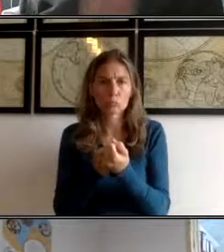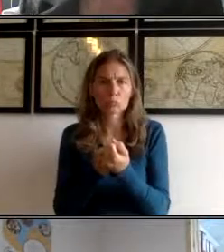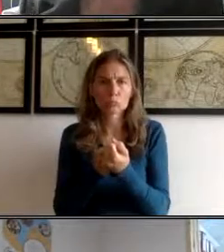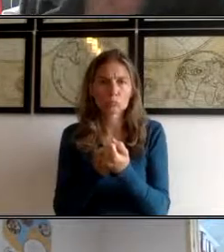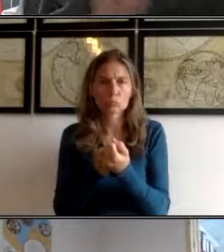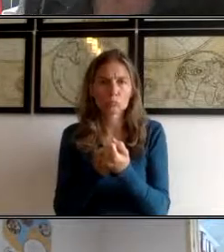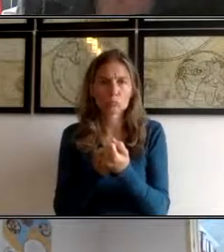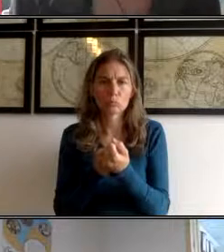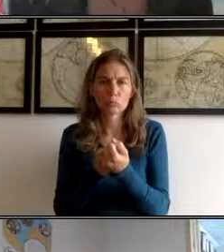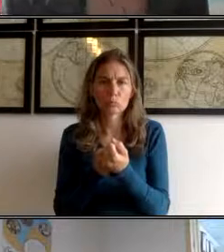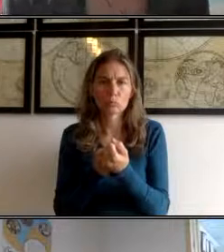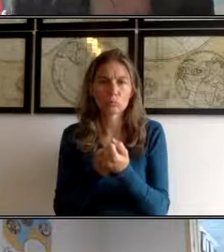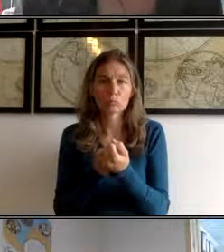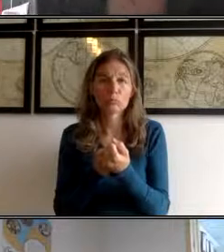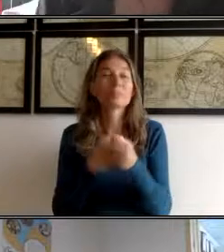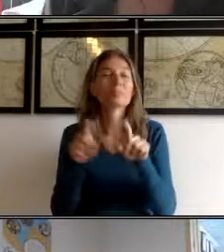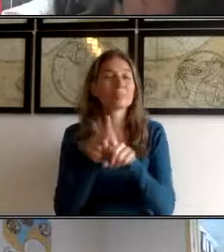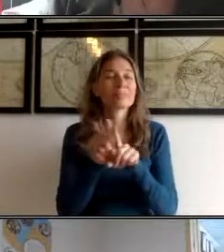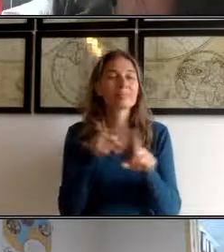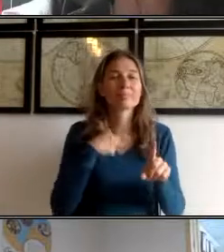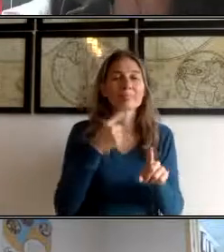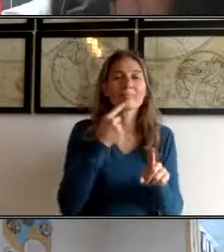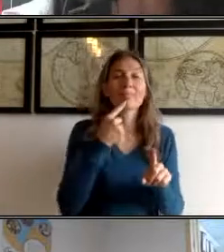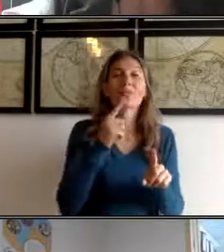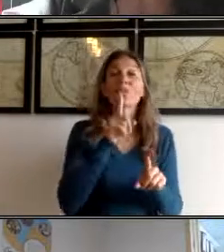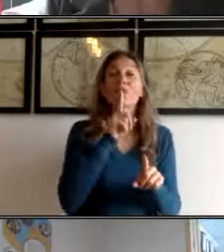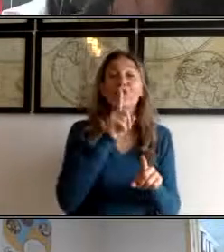as I said in the presentations to do ourselves out of a job.